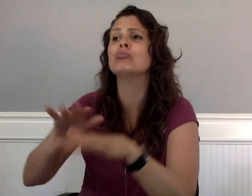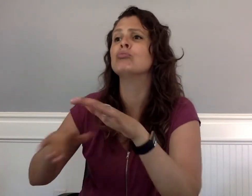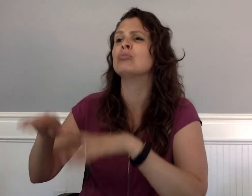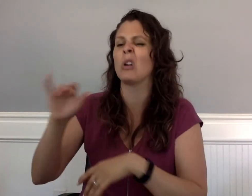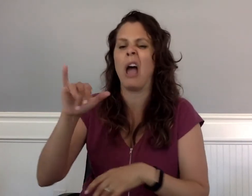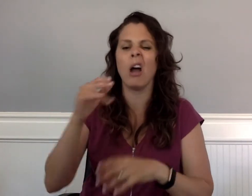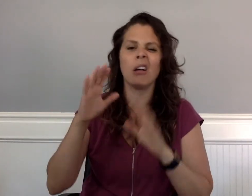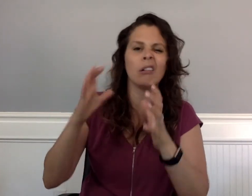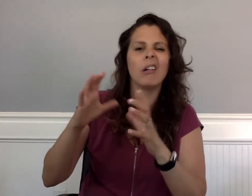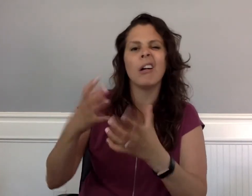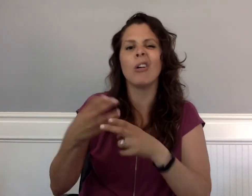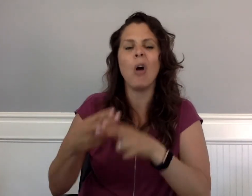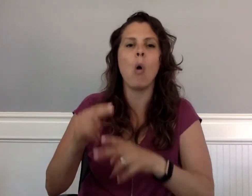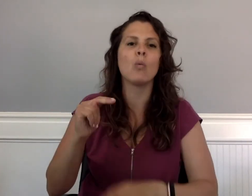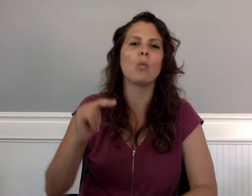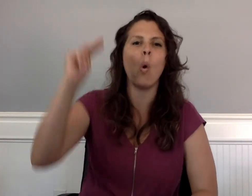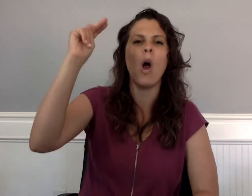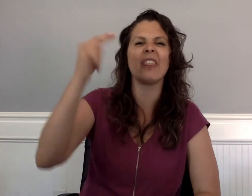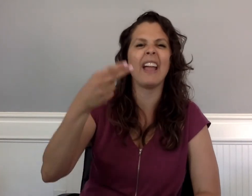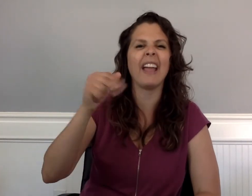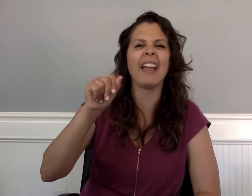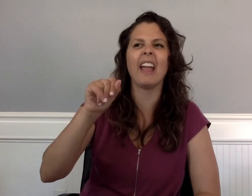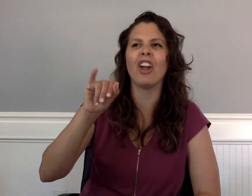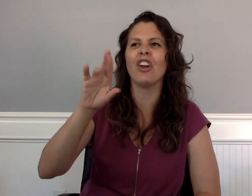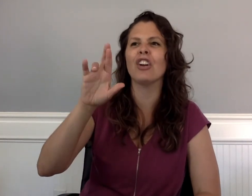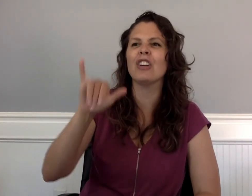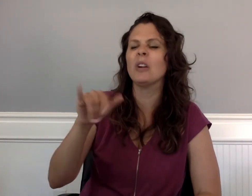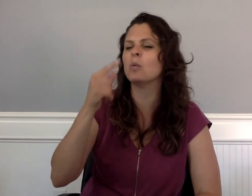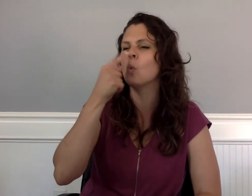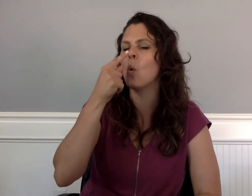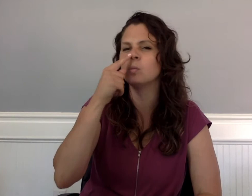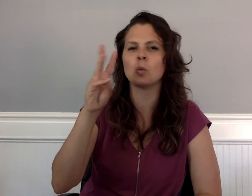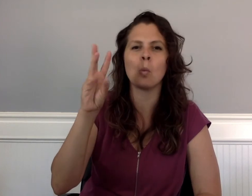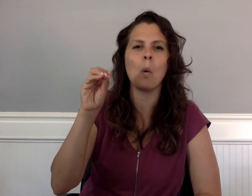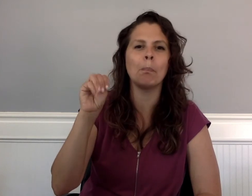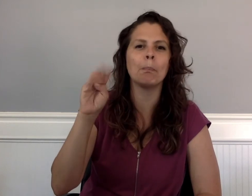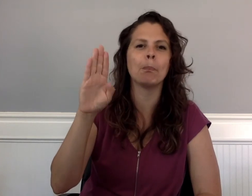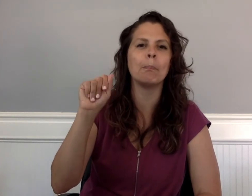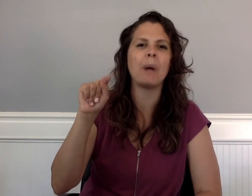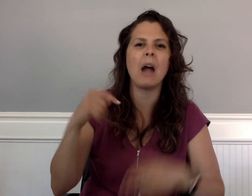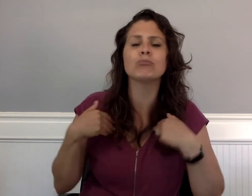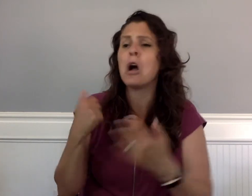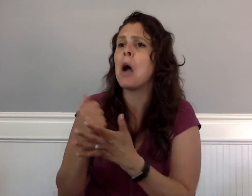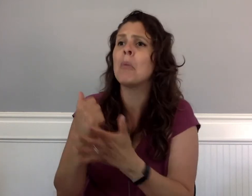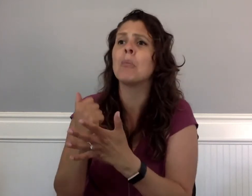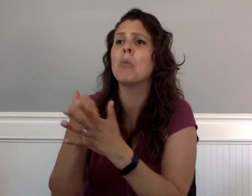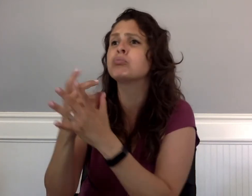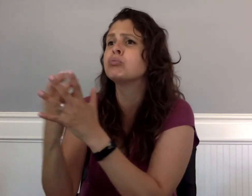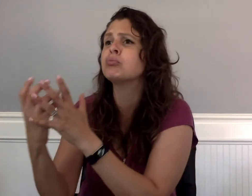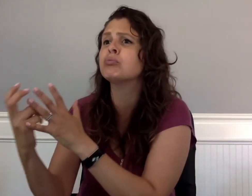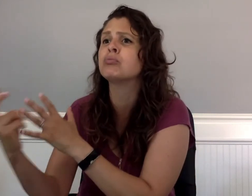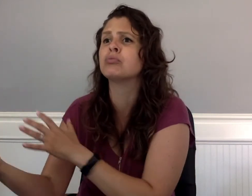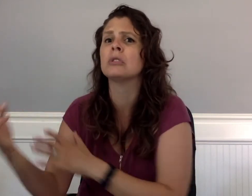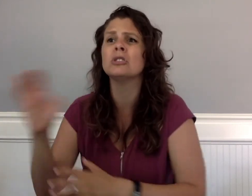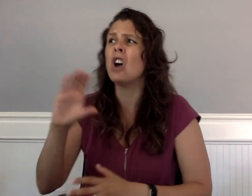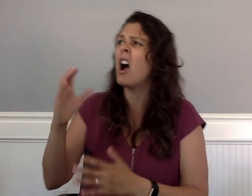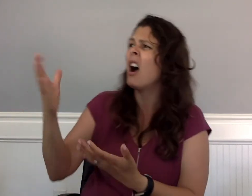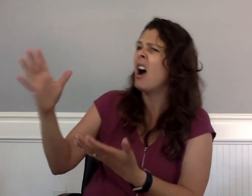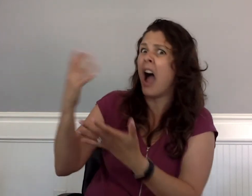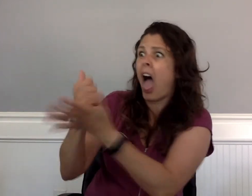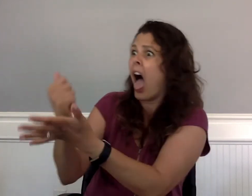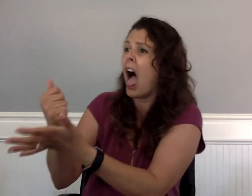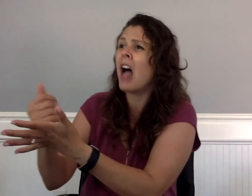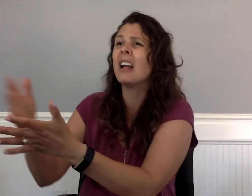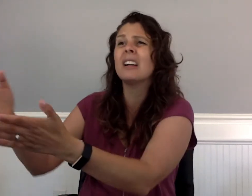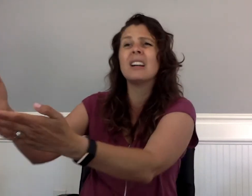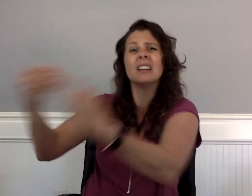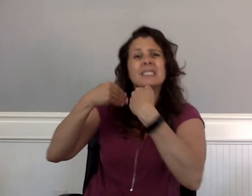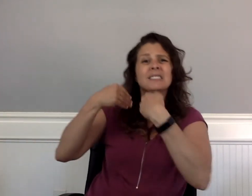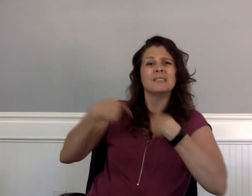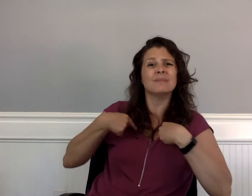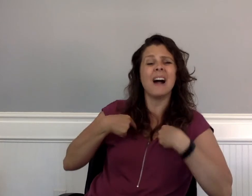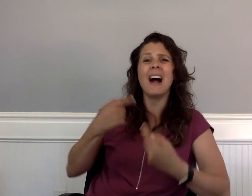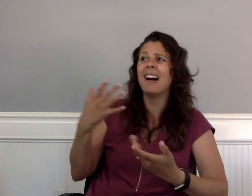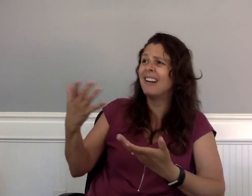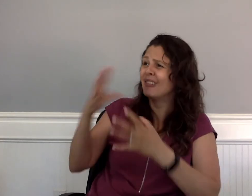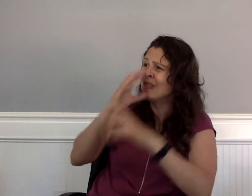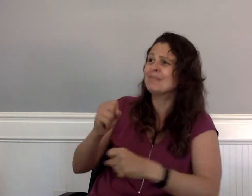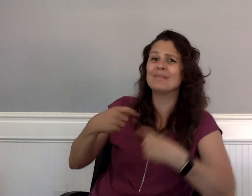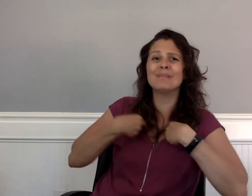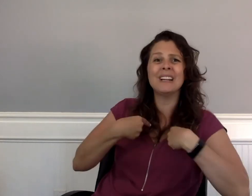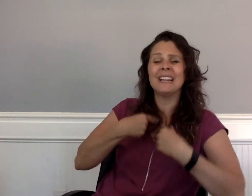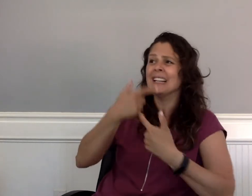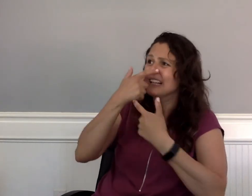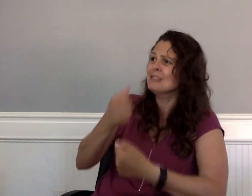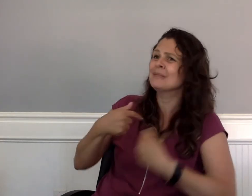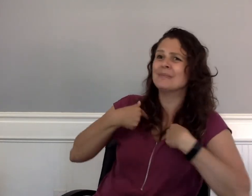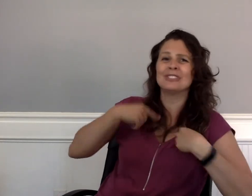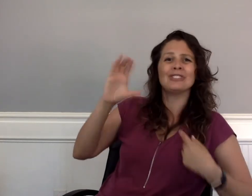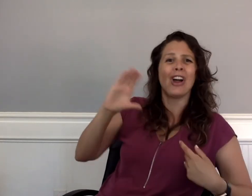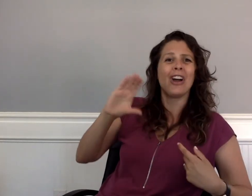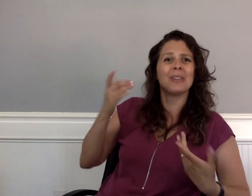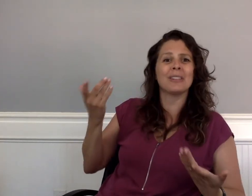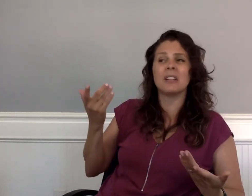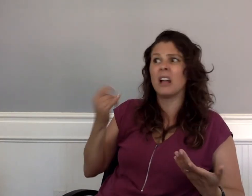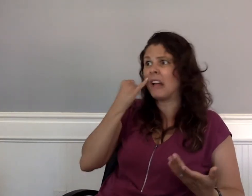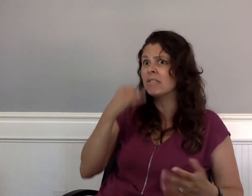in him as they were in northern hairy- nosed wombats.